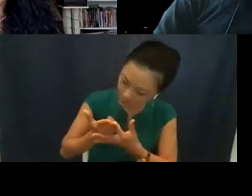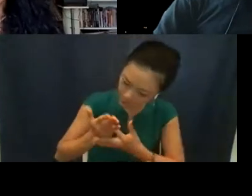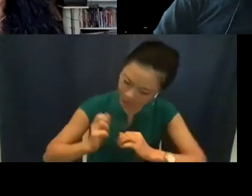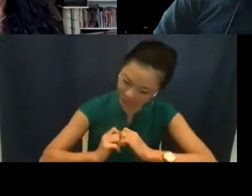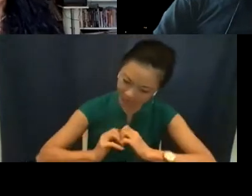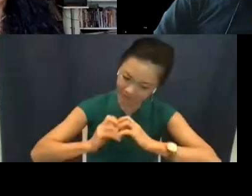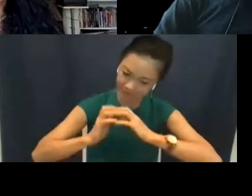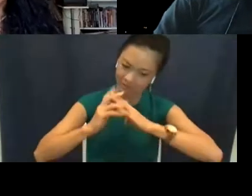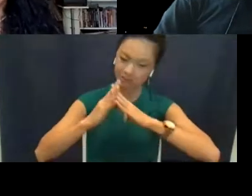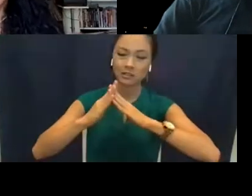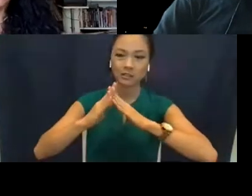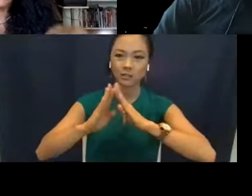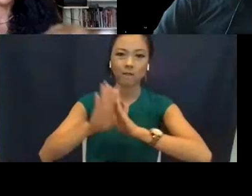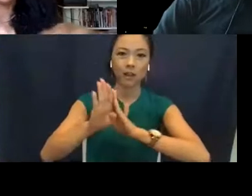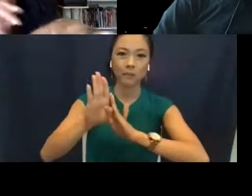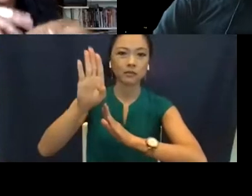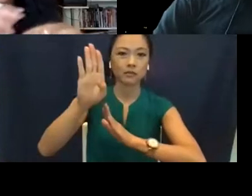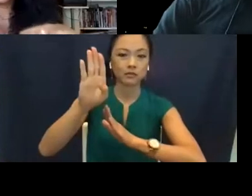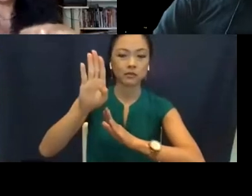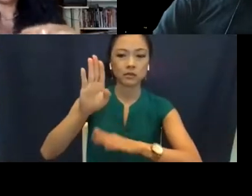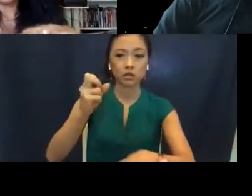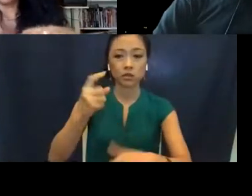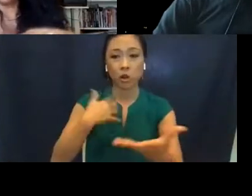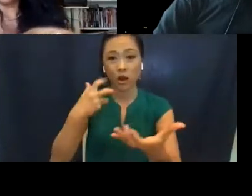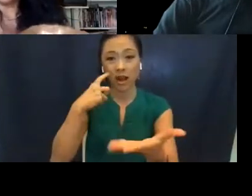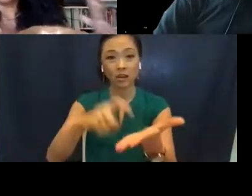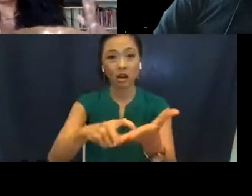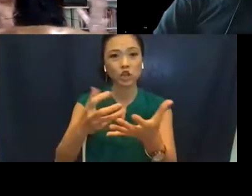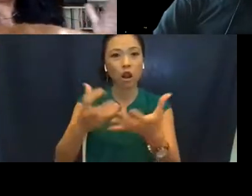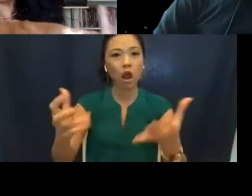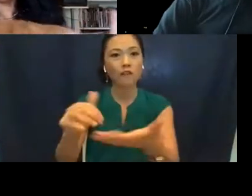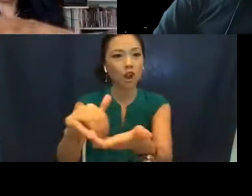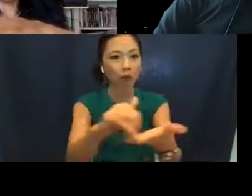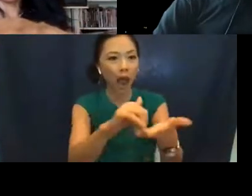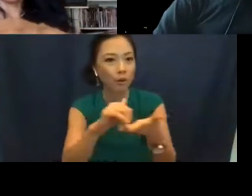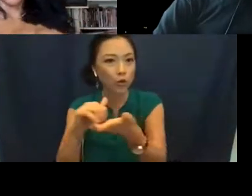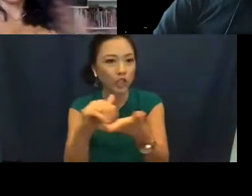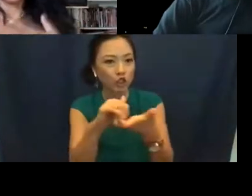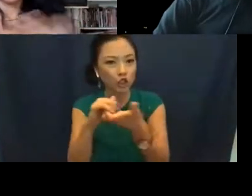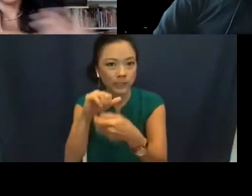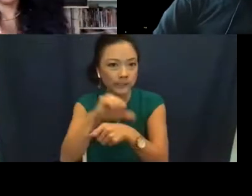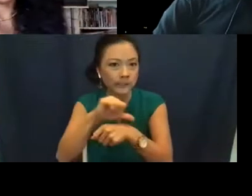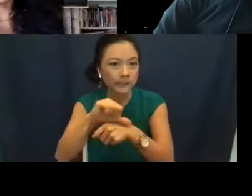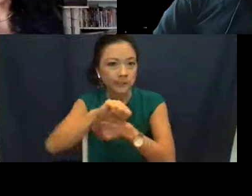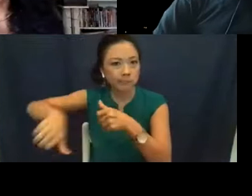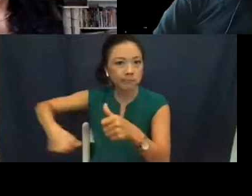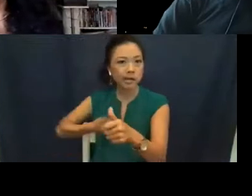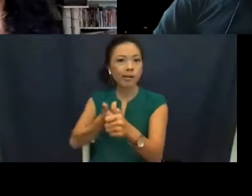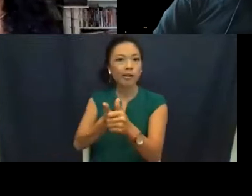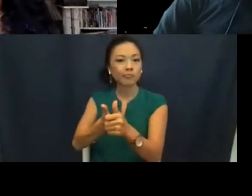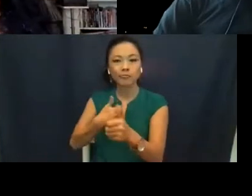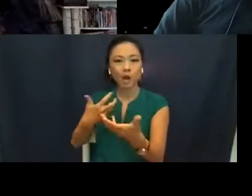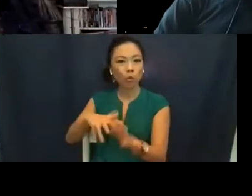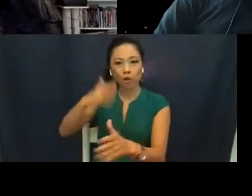is a lot of collaboration going on here. I don't want us to lose sight of that personally.